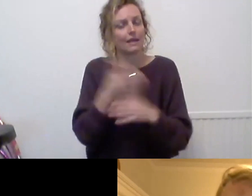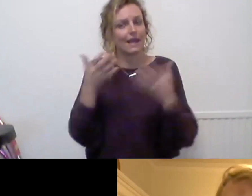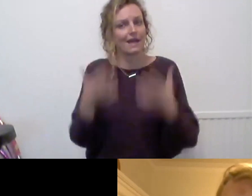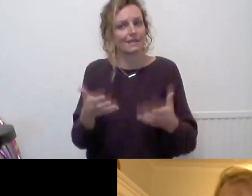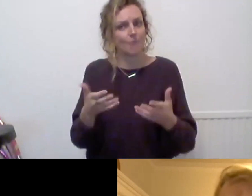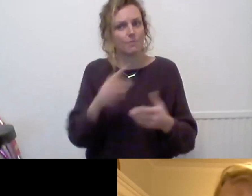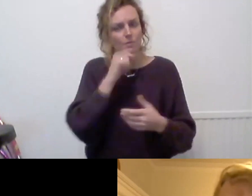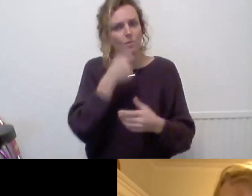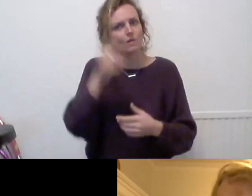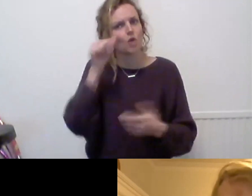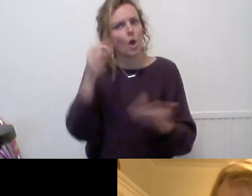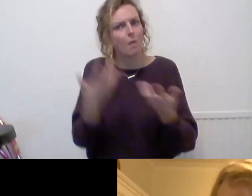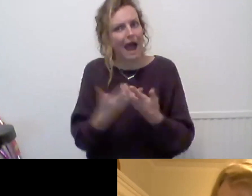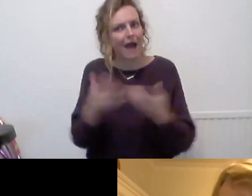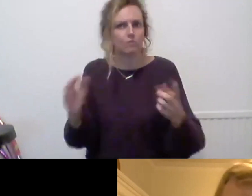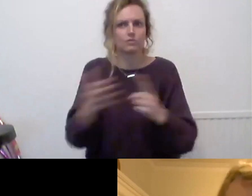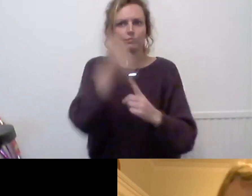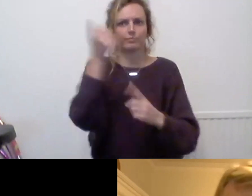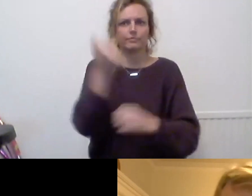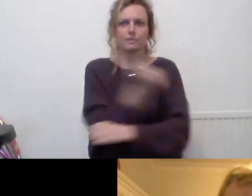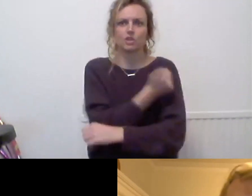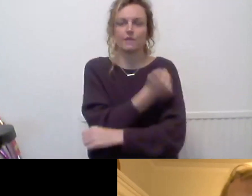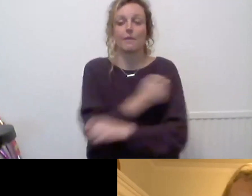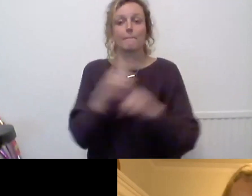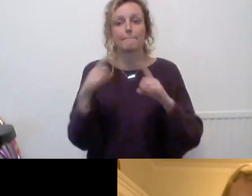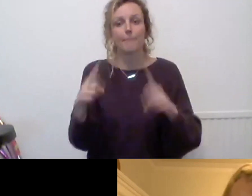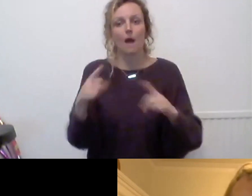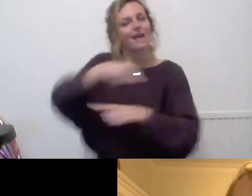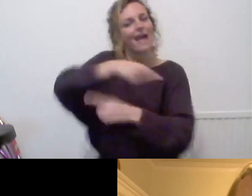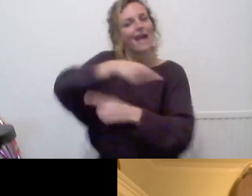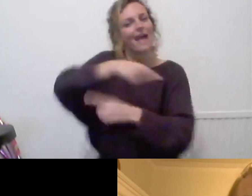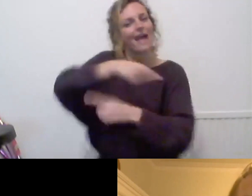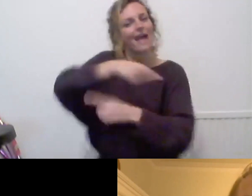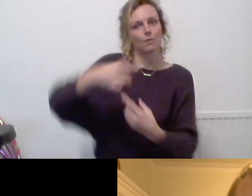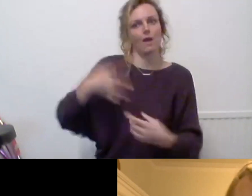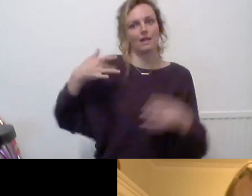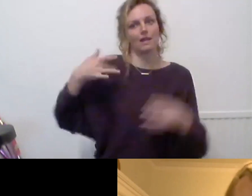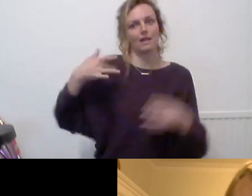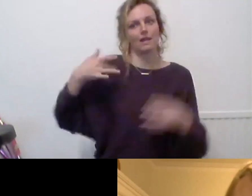everybody who lives in Bristol and the rest of the UK is entitled to register with a GP.